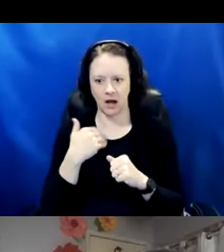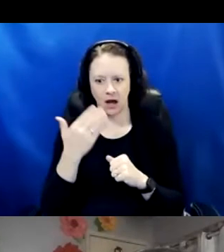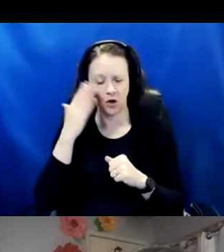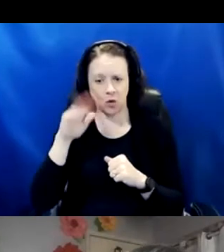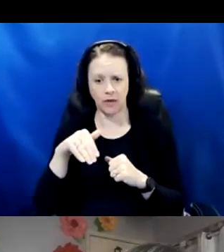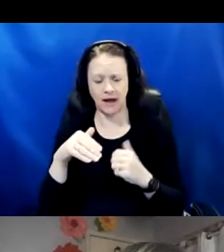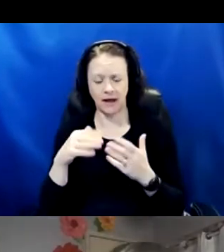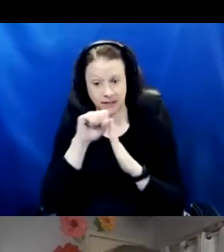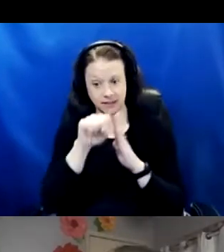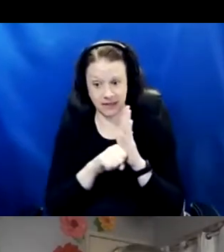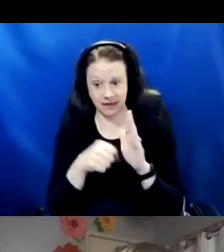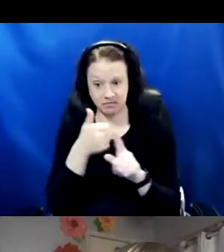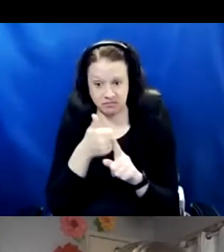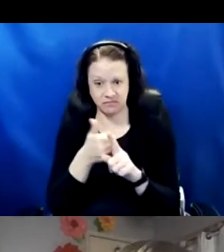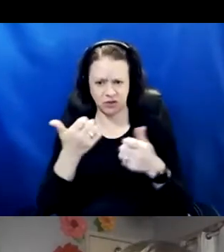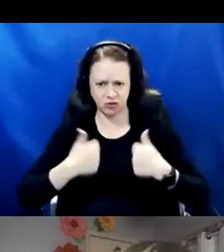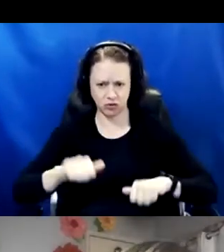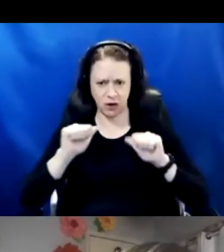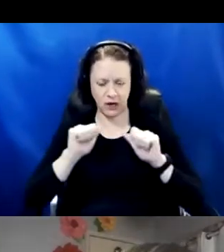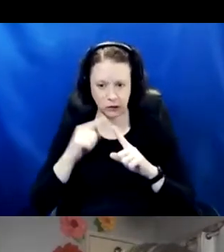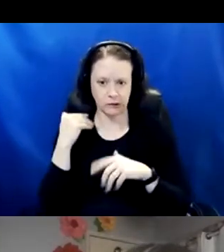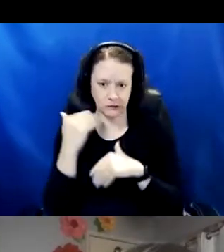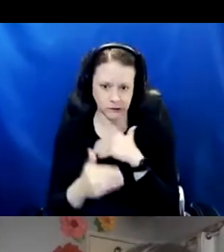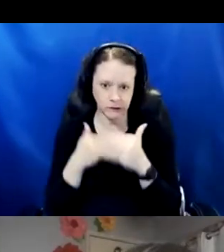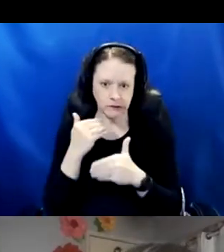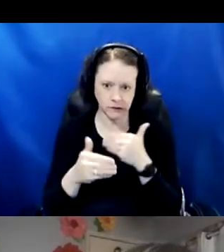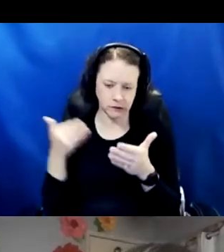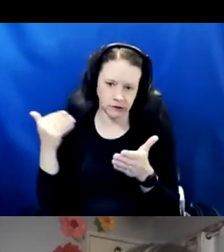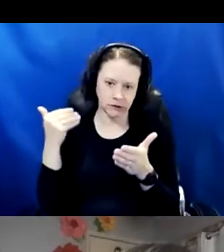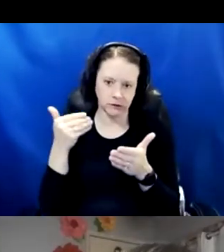is trying to get to the point that everyone would just go